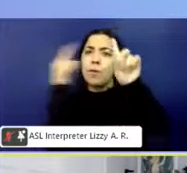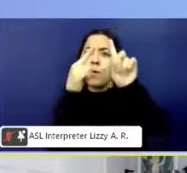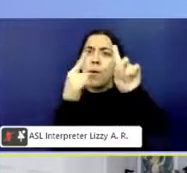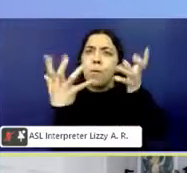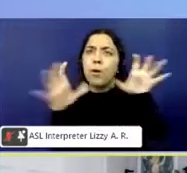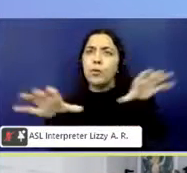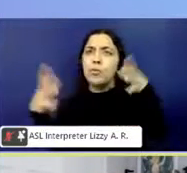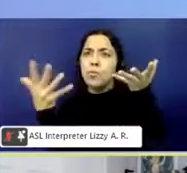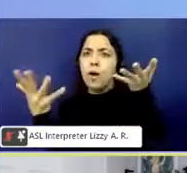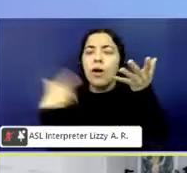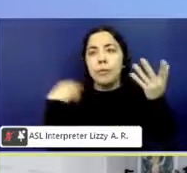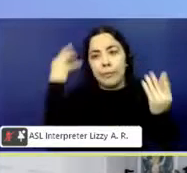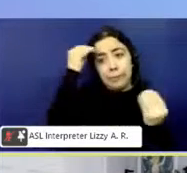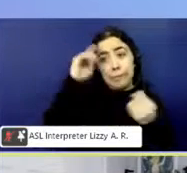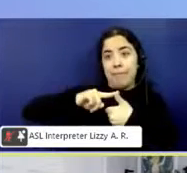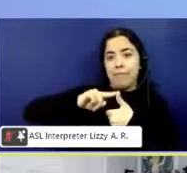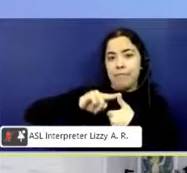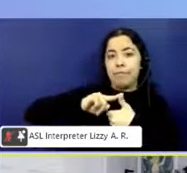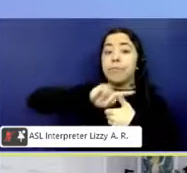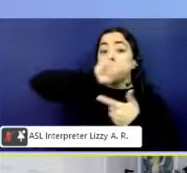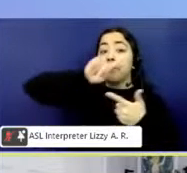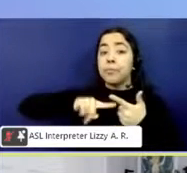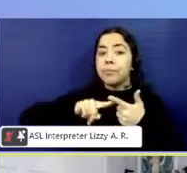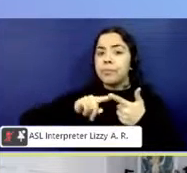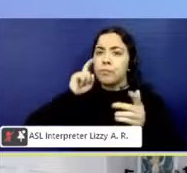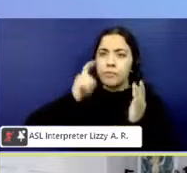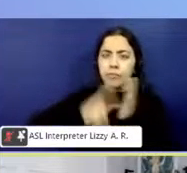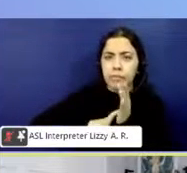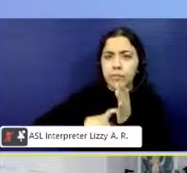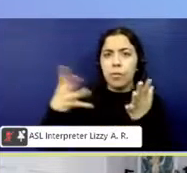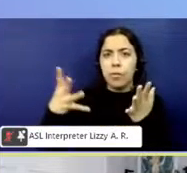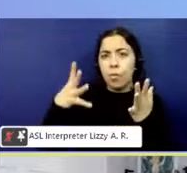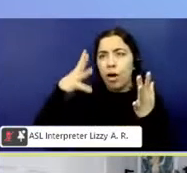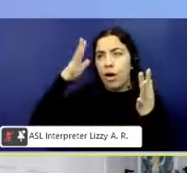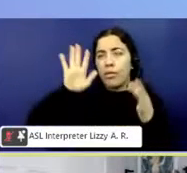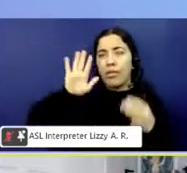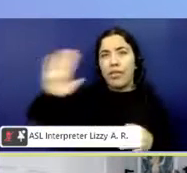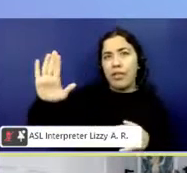we then identify what cognitive demands are in place for what a person is seeking to do